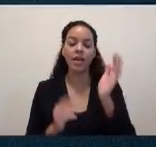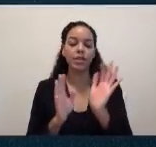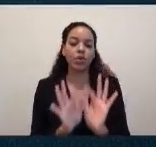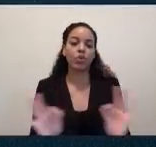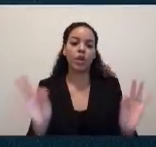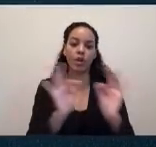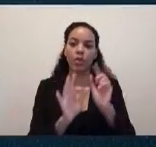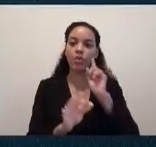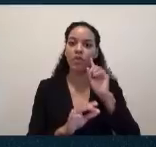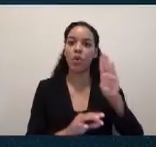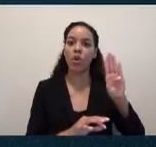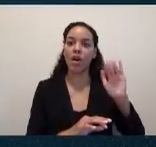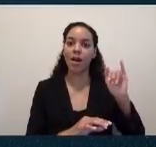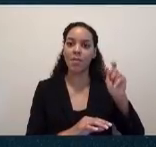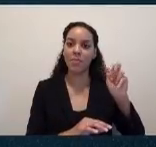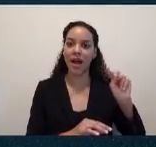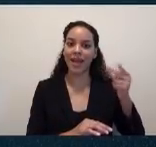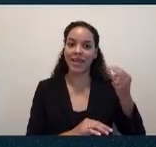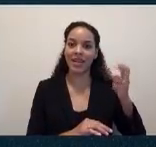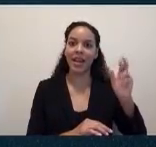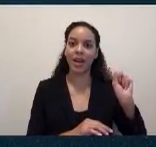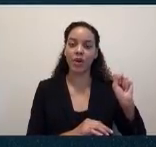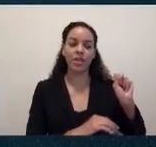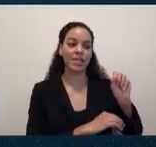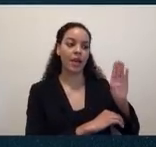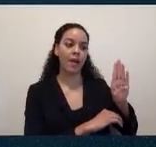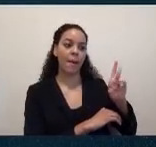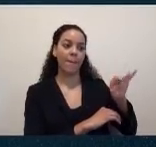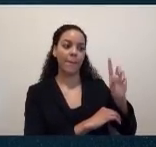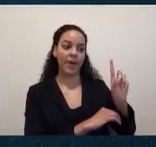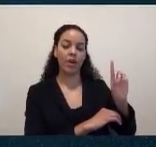You ask what can you do? Call Joe Manchin again and tell him to support it.